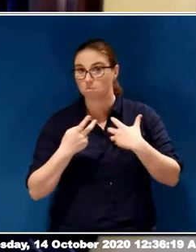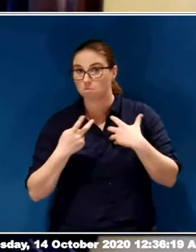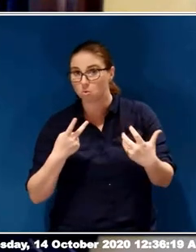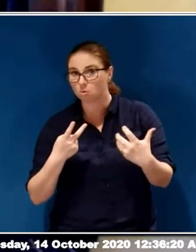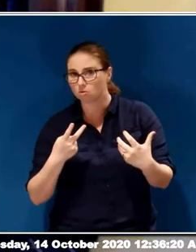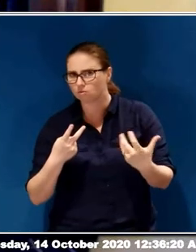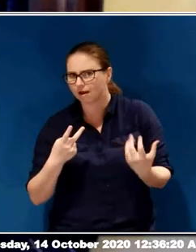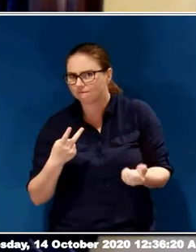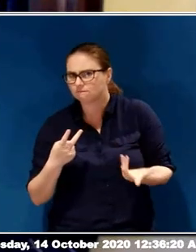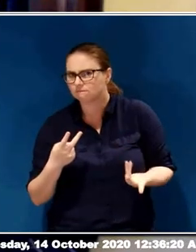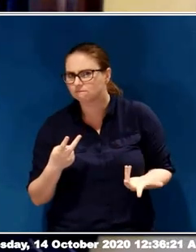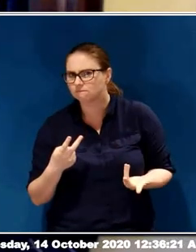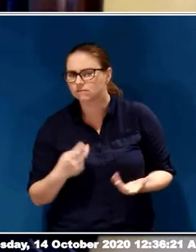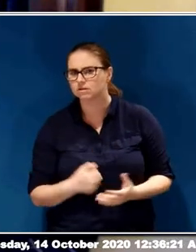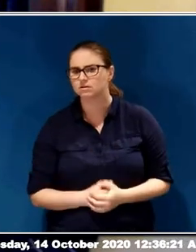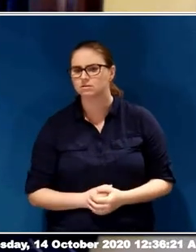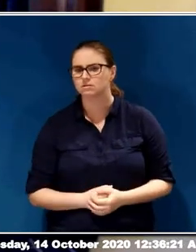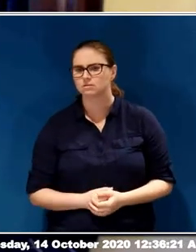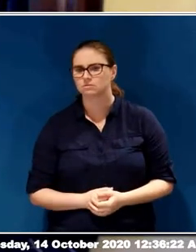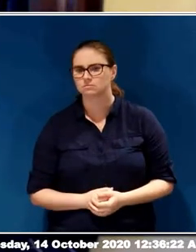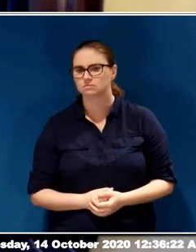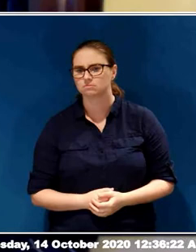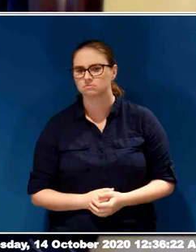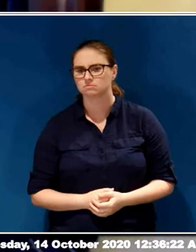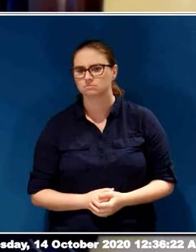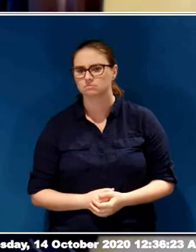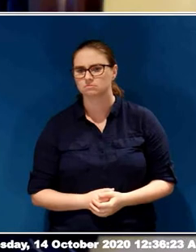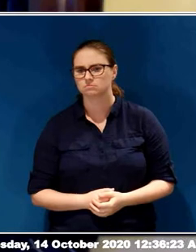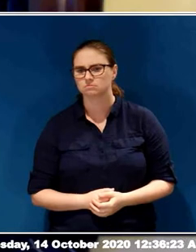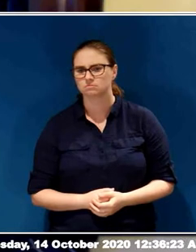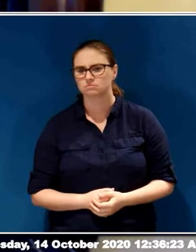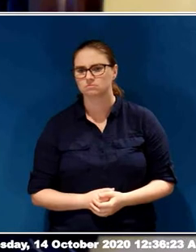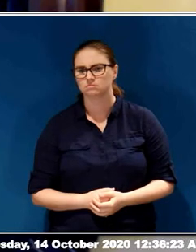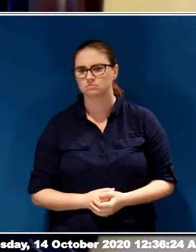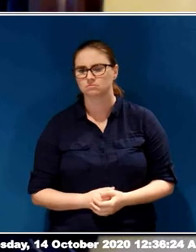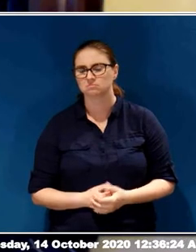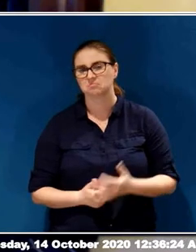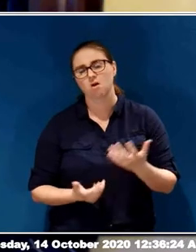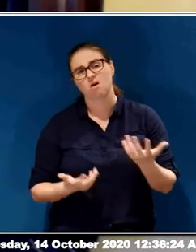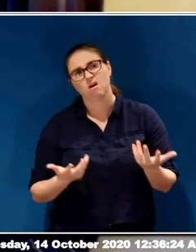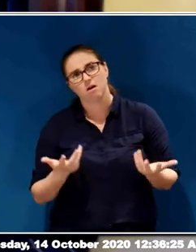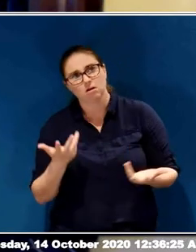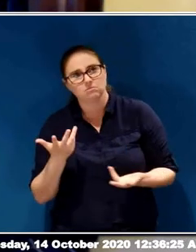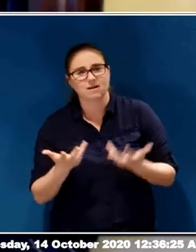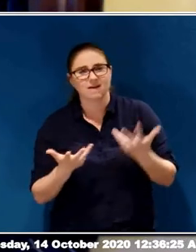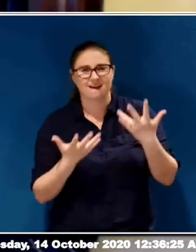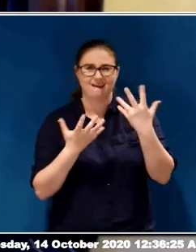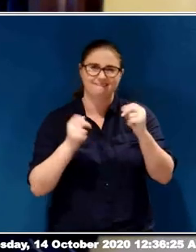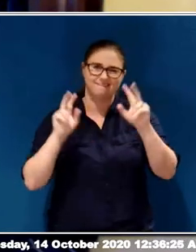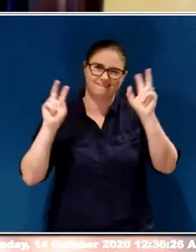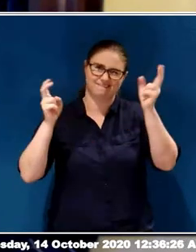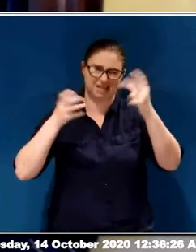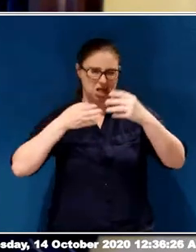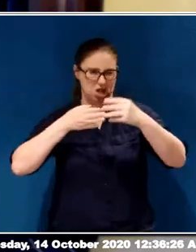DR de BRUIN: There is guidance that's provided, but it's optional. You know, schools can use this if they wish.